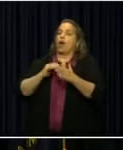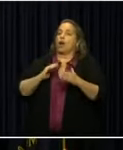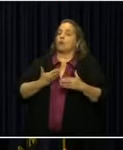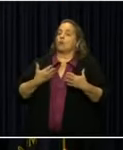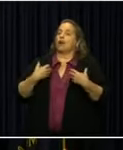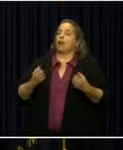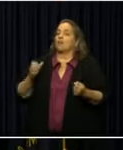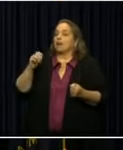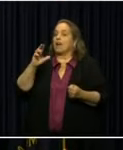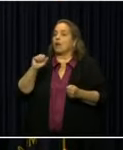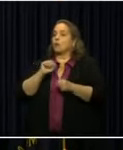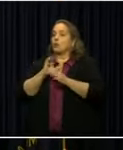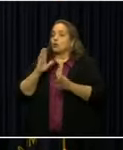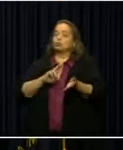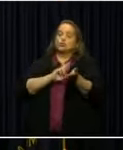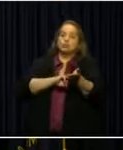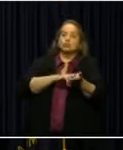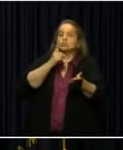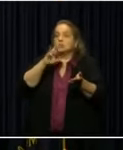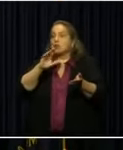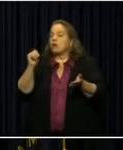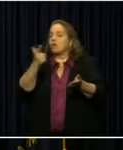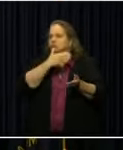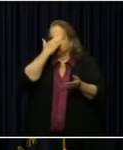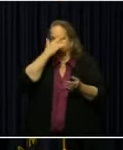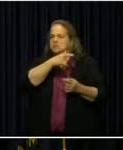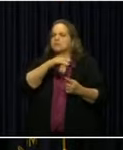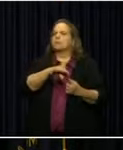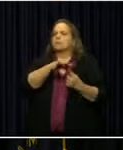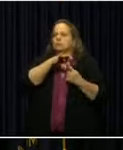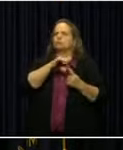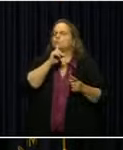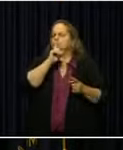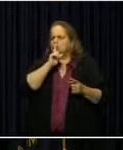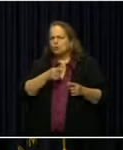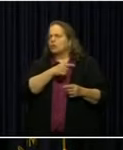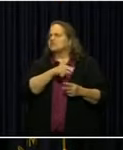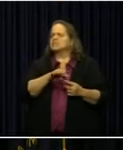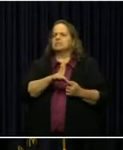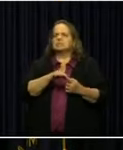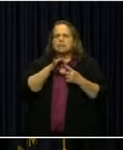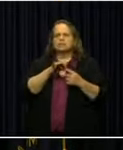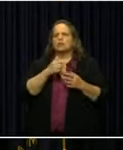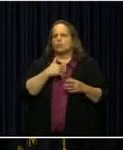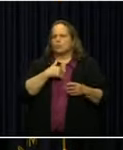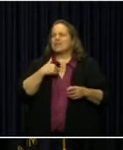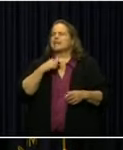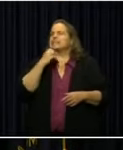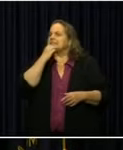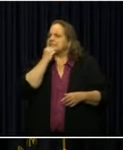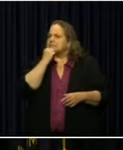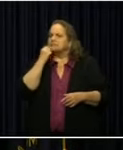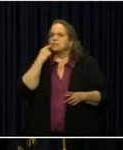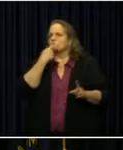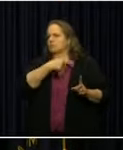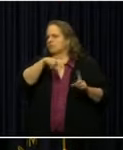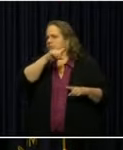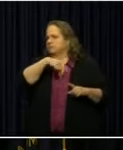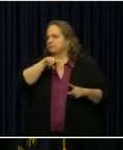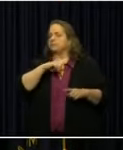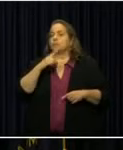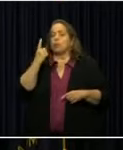THAT HE PUT OUT YESTERDAY, AS